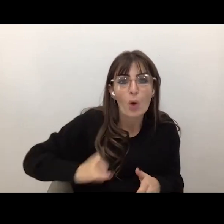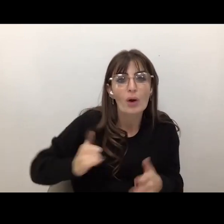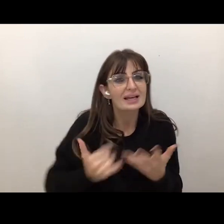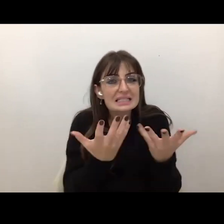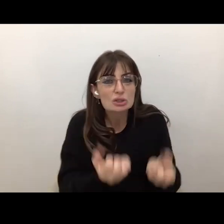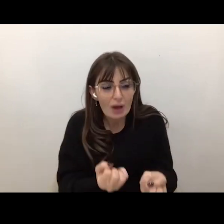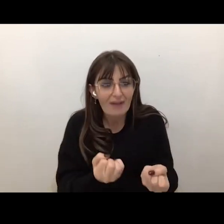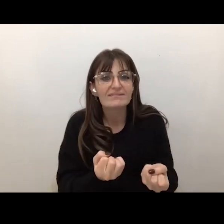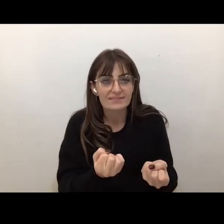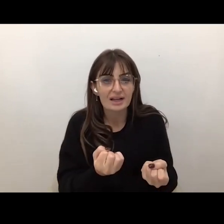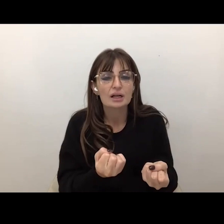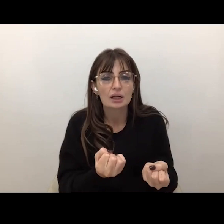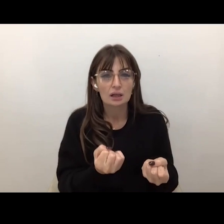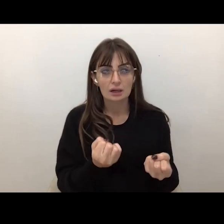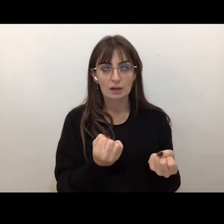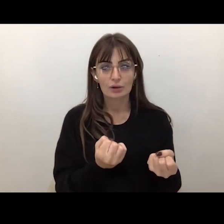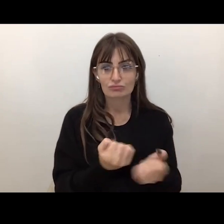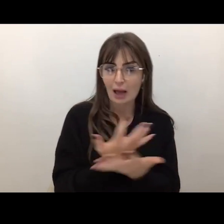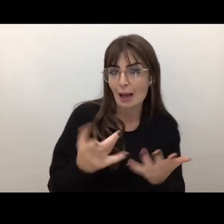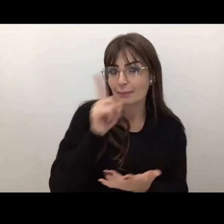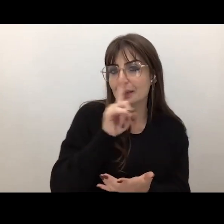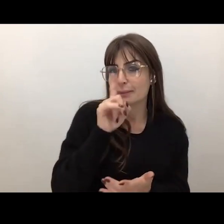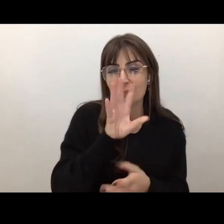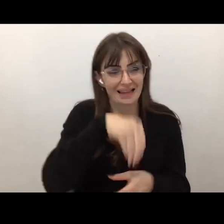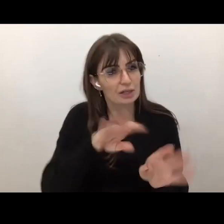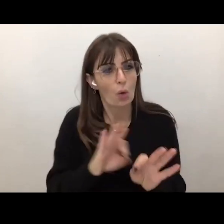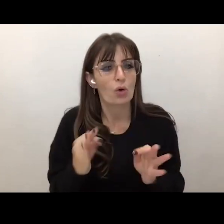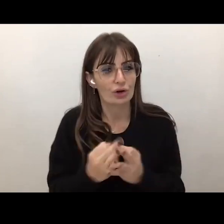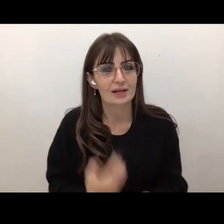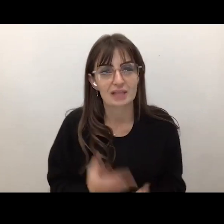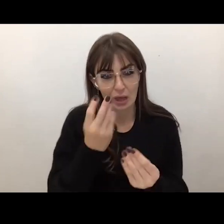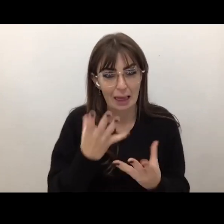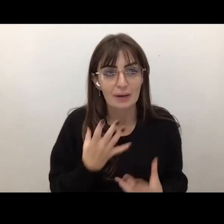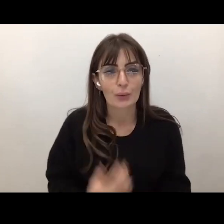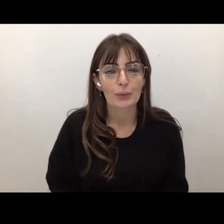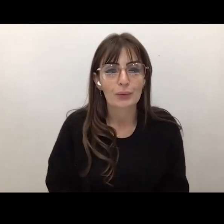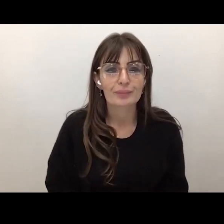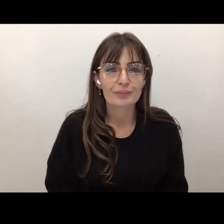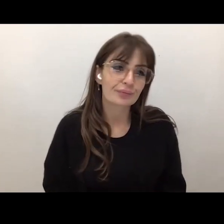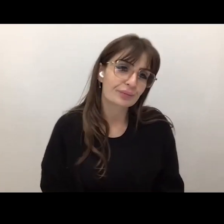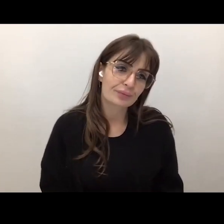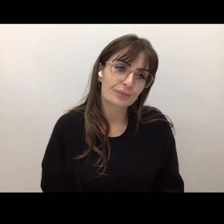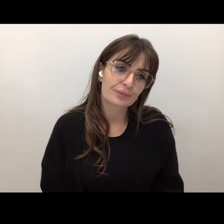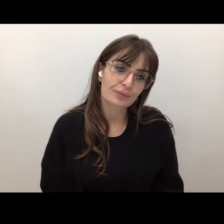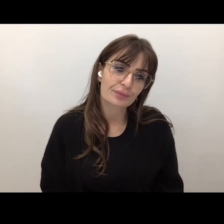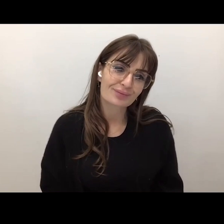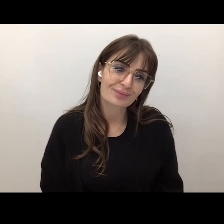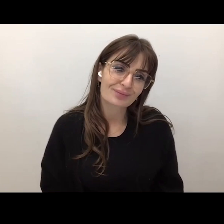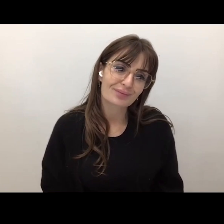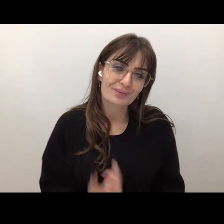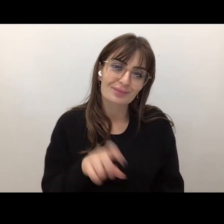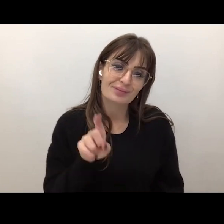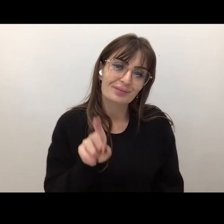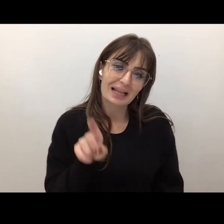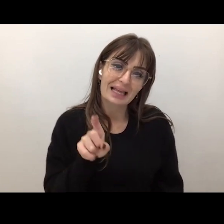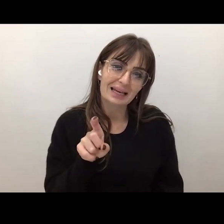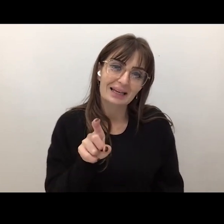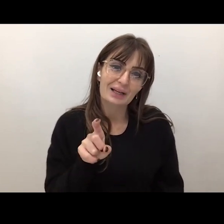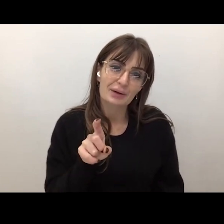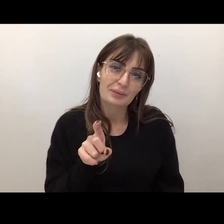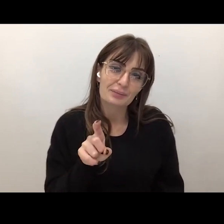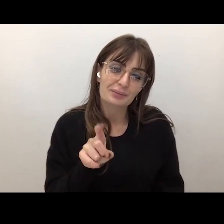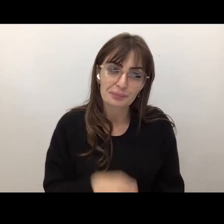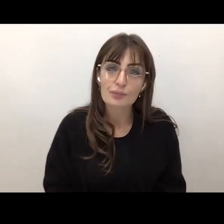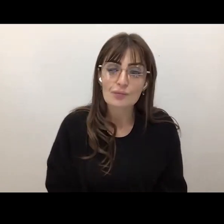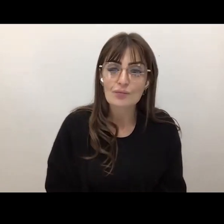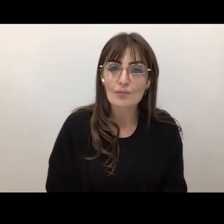have? How many people are in your organisation? Let me know. Just by clicking on this.